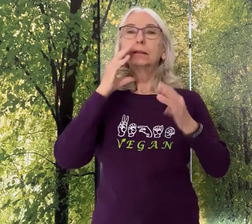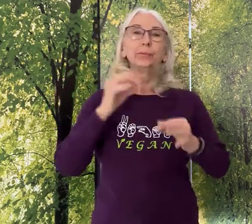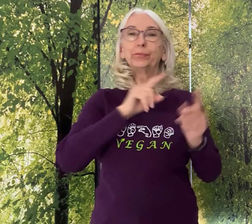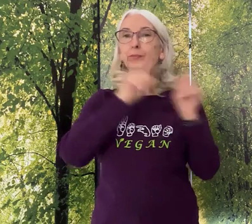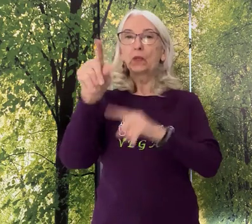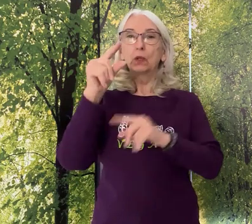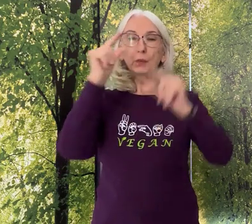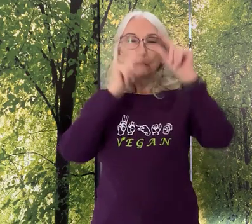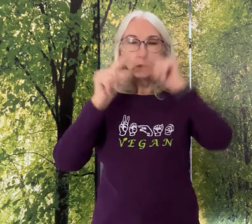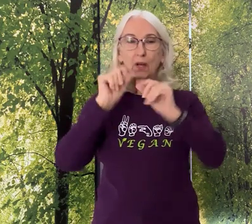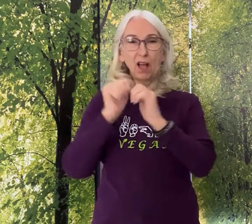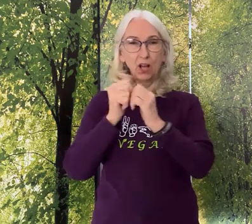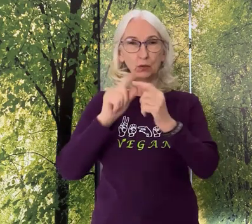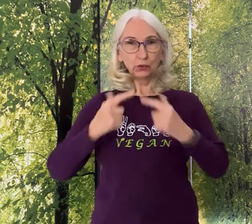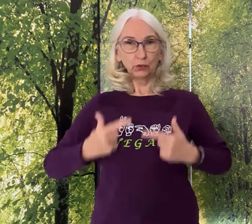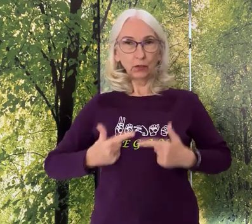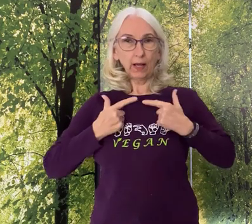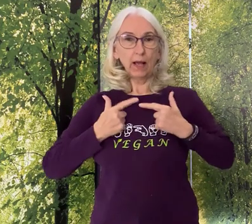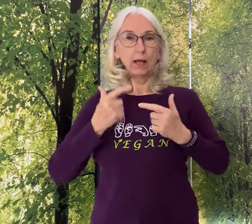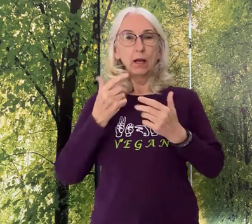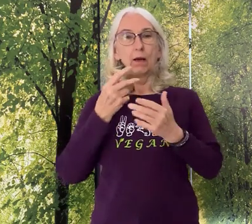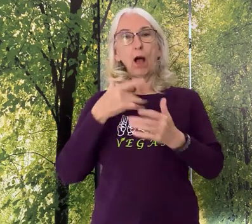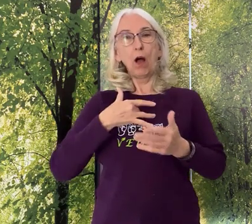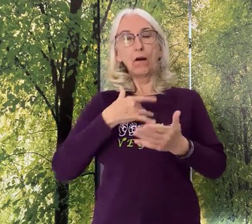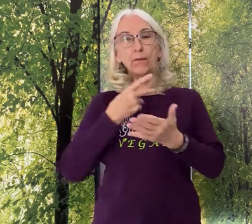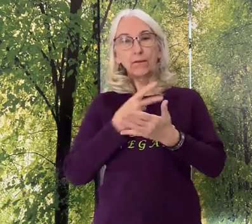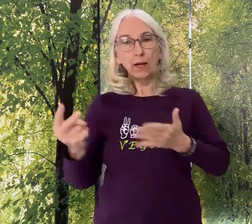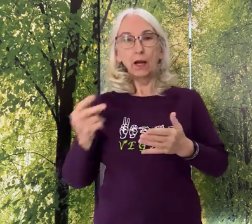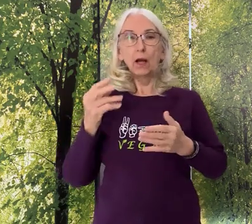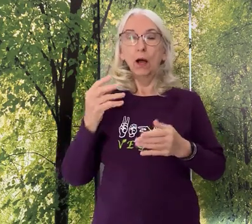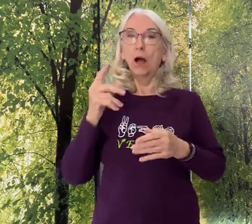I Googled “How to survive heart failure" and